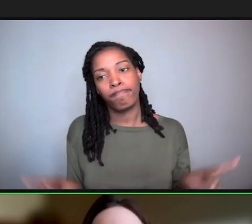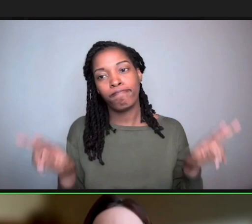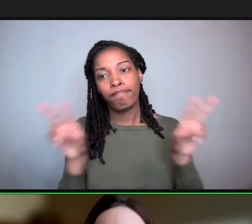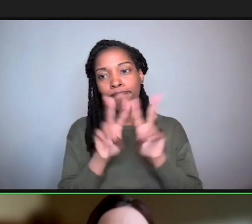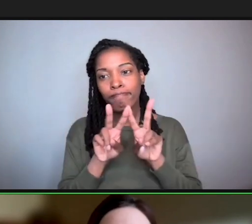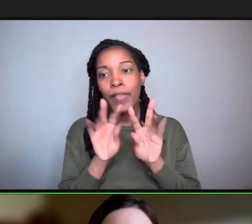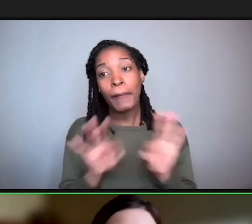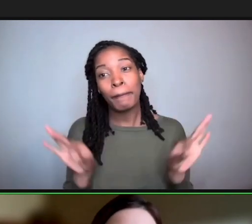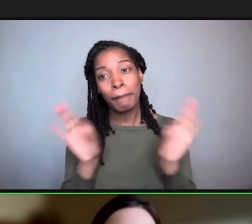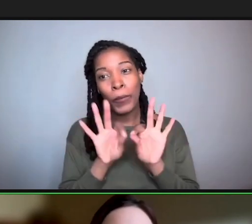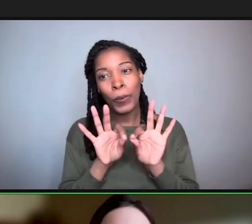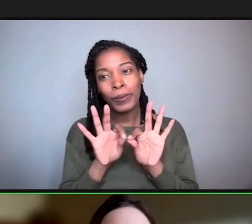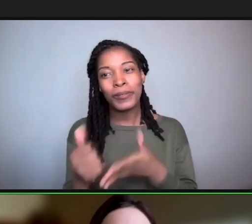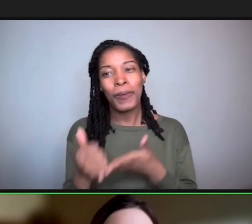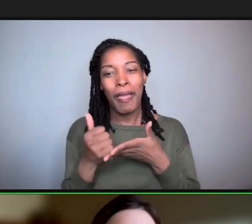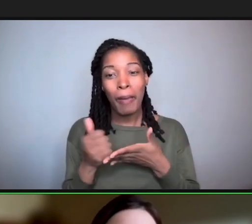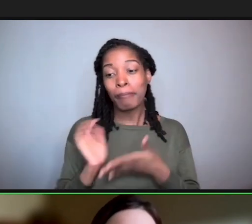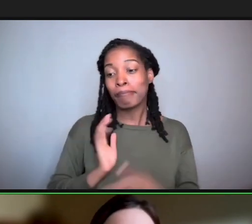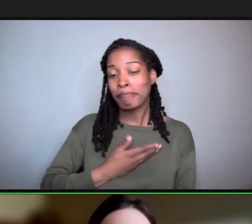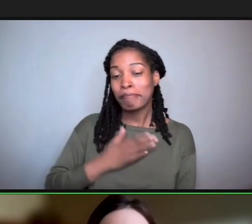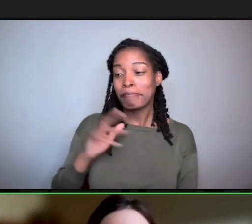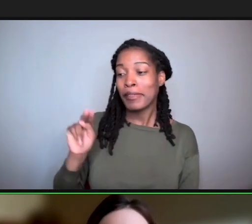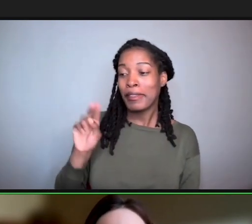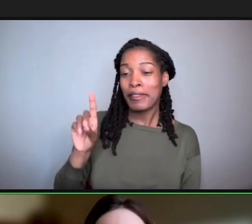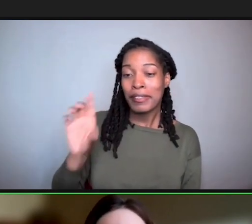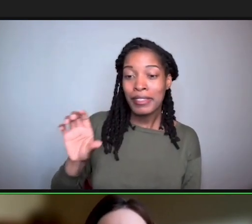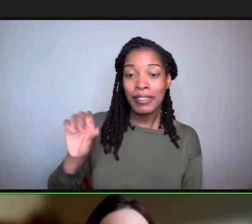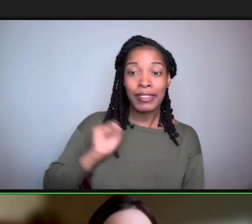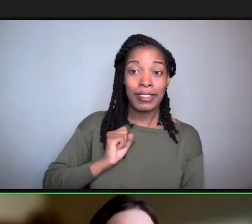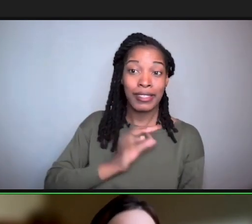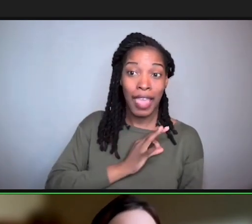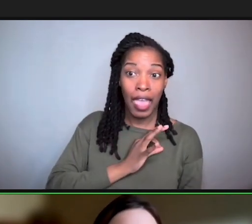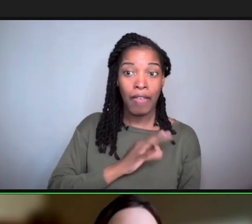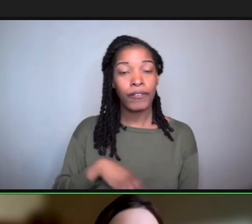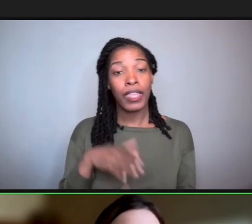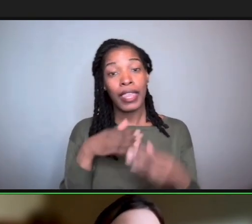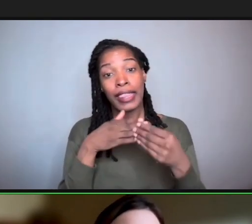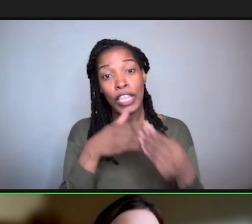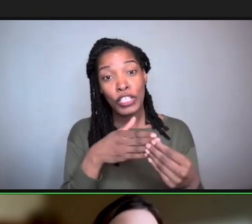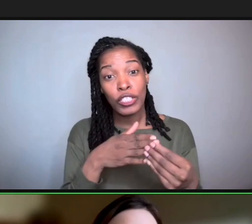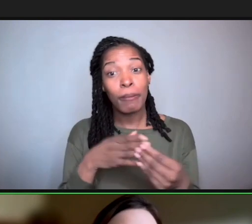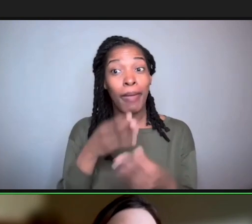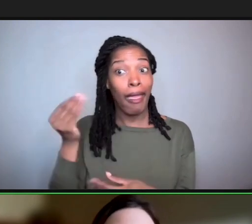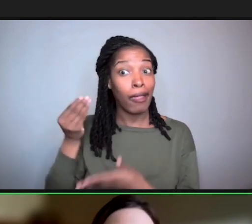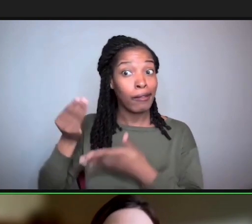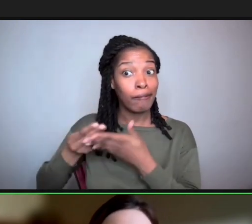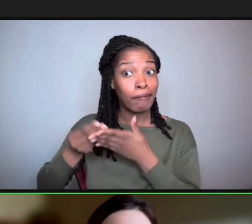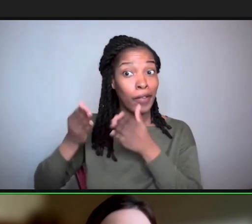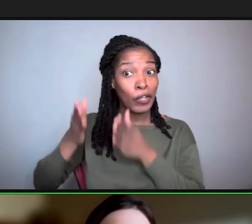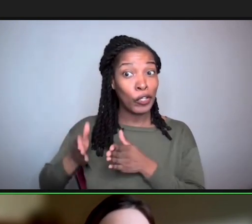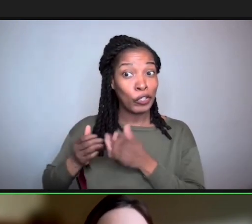NDC's staff and their leadership and their funders to better understand what's working well